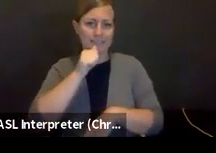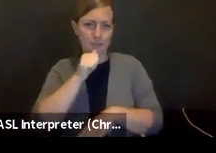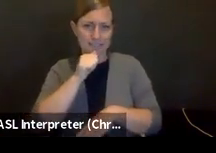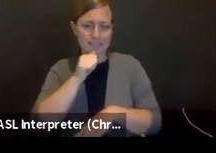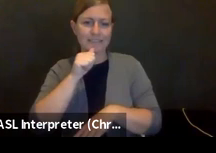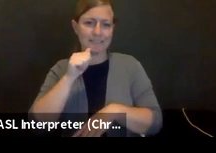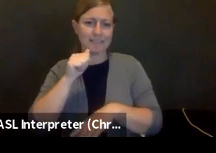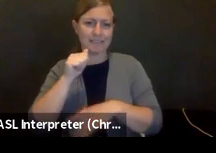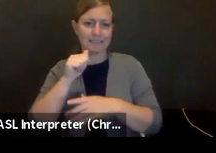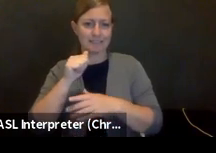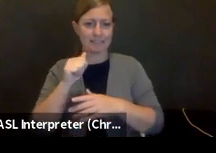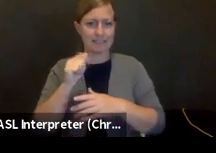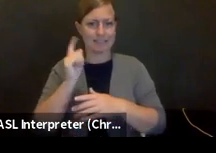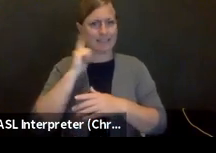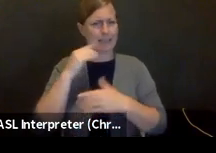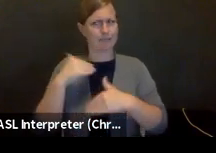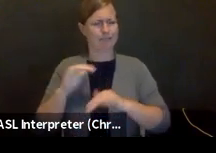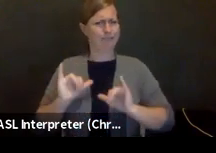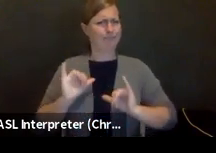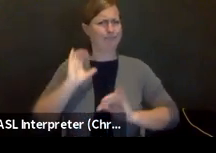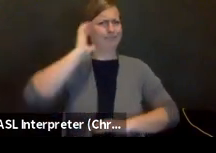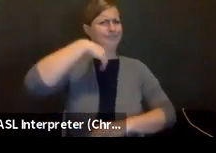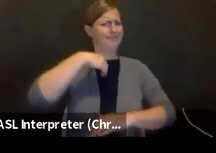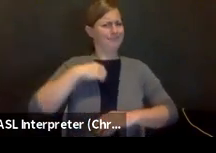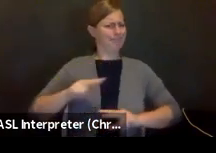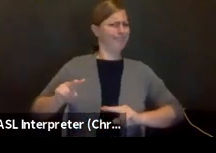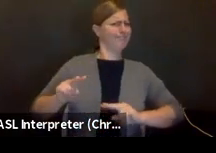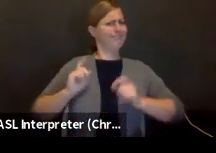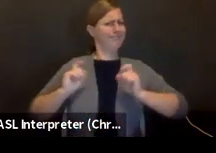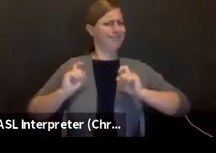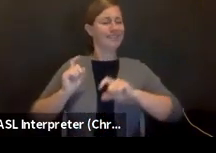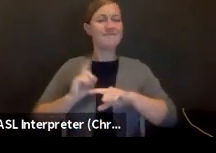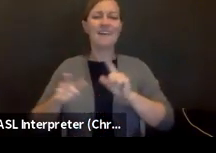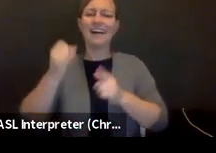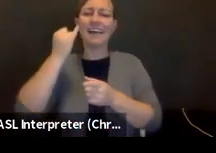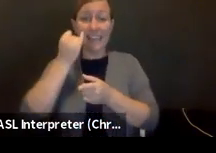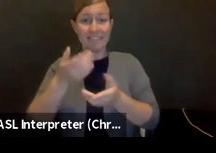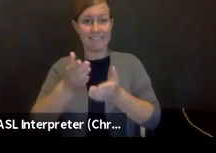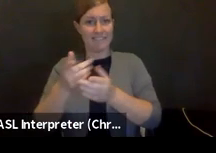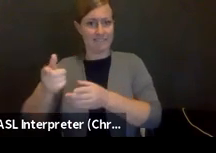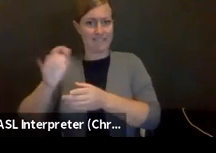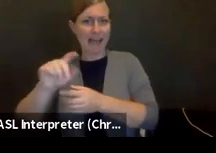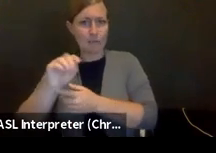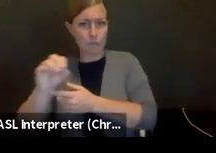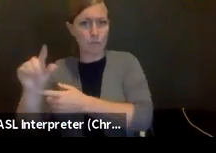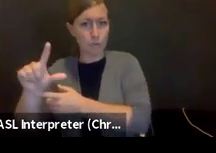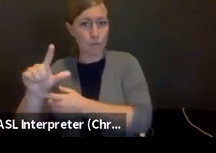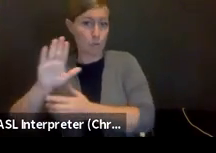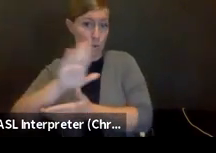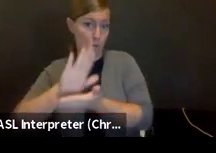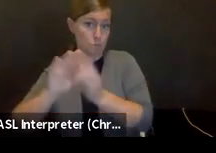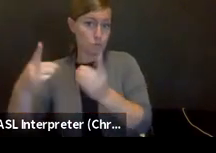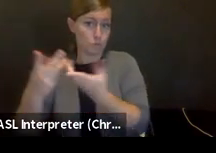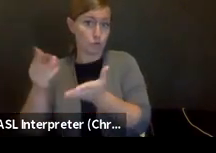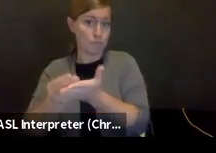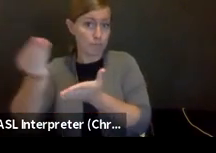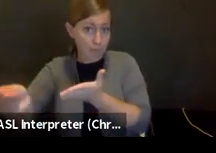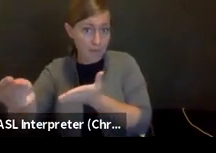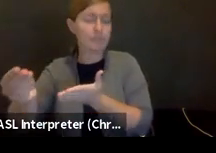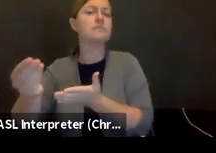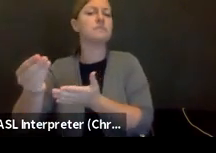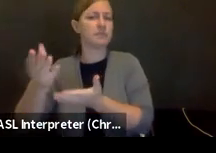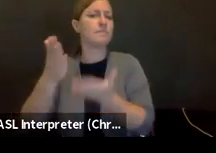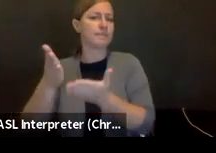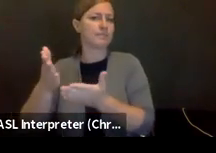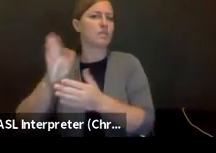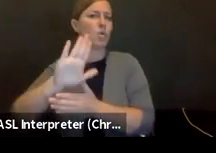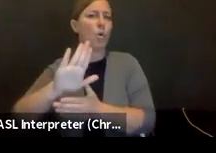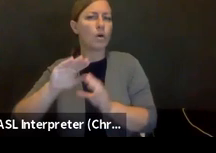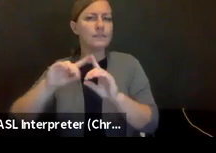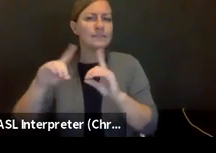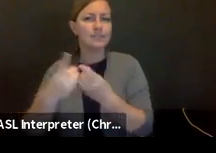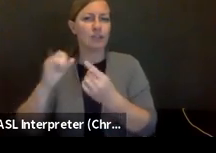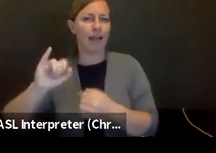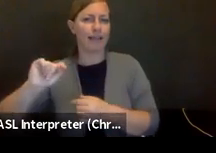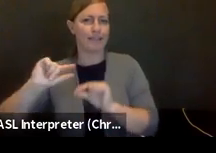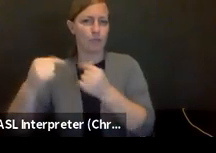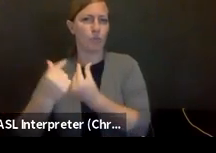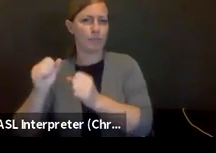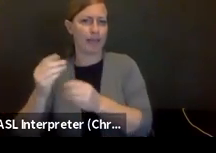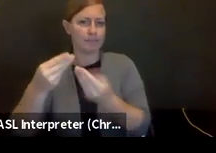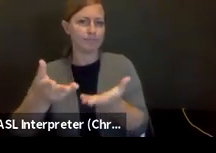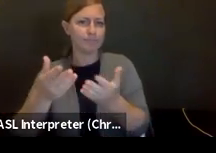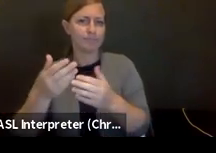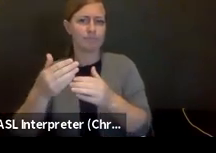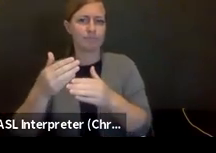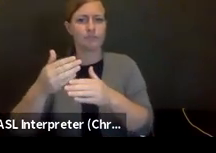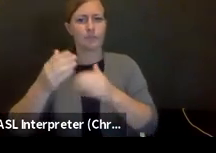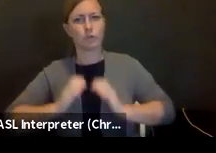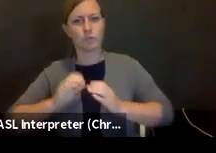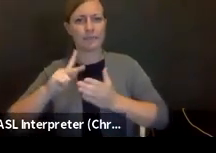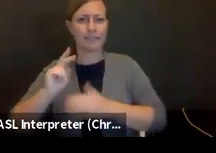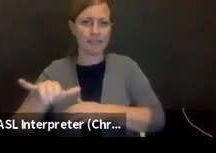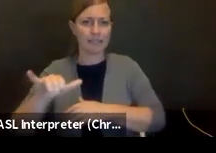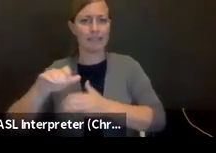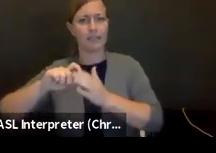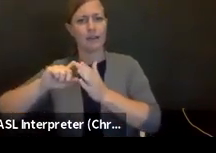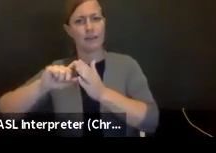ESD 189 - Amy Colburn: Which sounds kind of ominous. But this is really just your if it asks for that. And it's a tool that your district has purchased your district it folks will help you with the they can set it all up. So you don't have to answer these questions yourself.